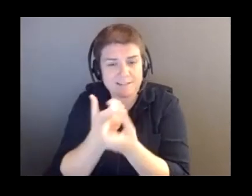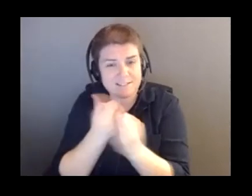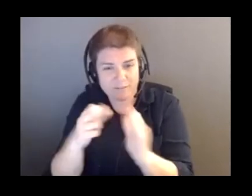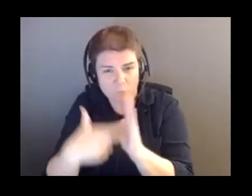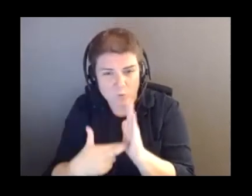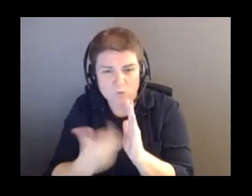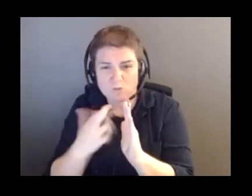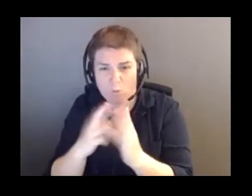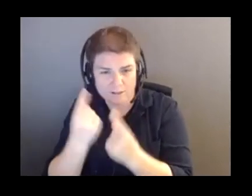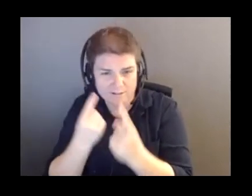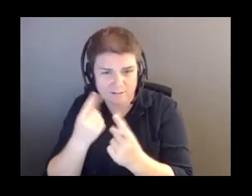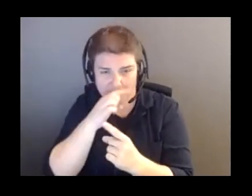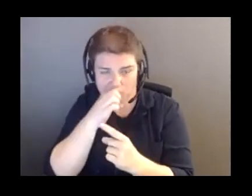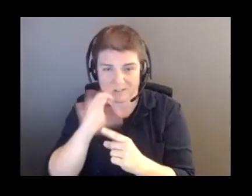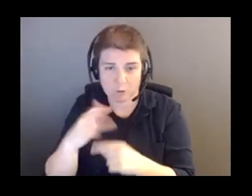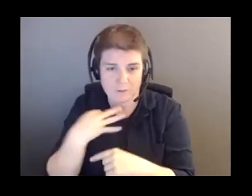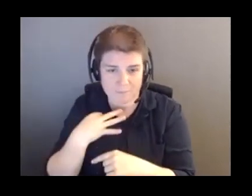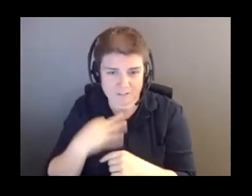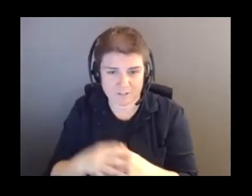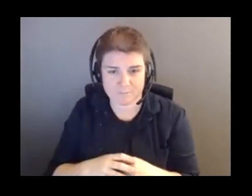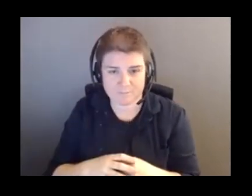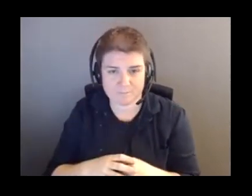in your application. Demonstrating thoughtfulness